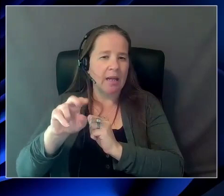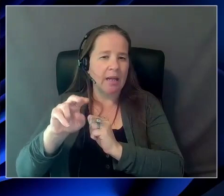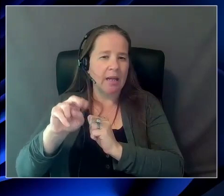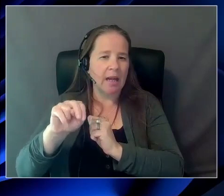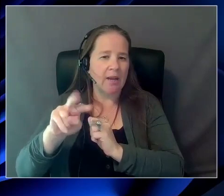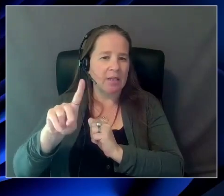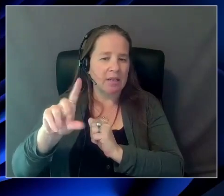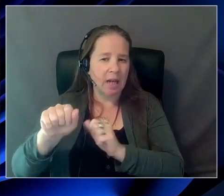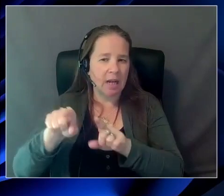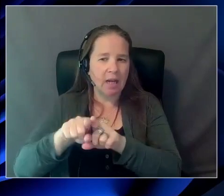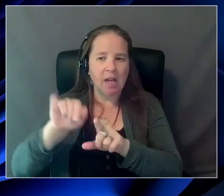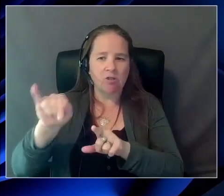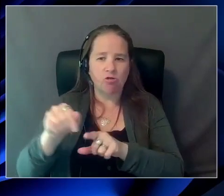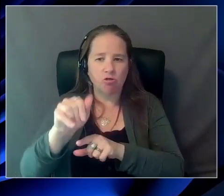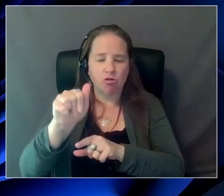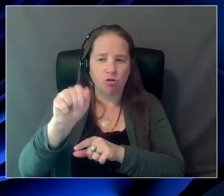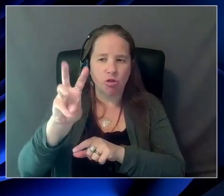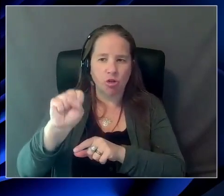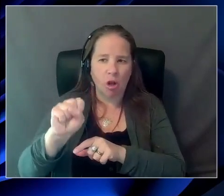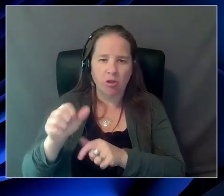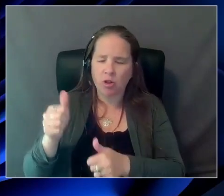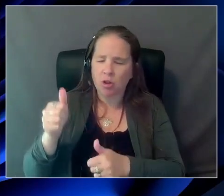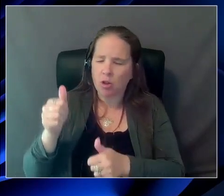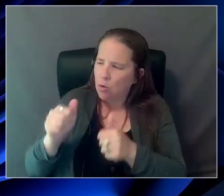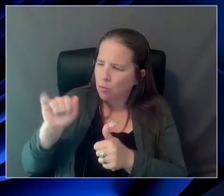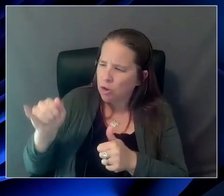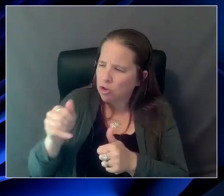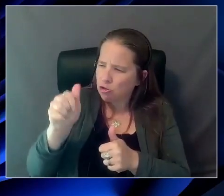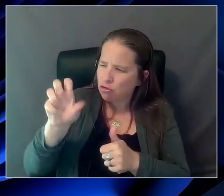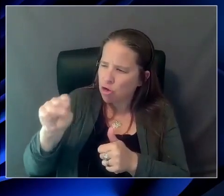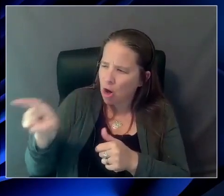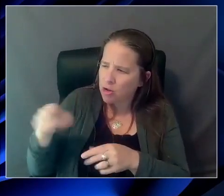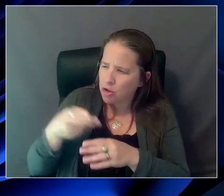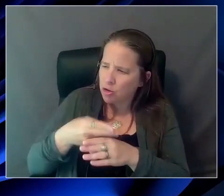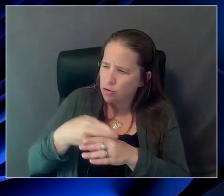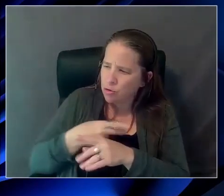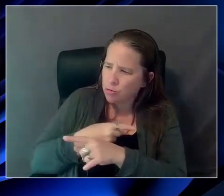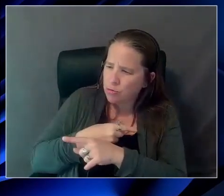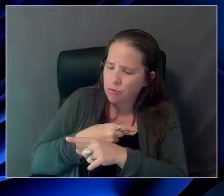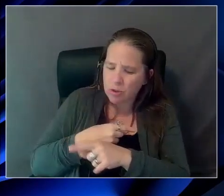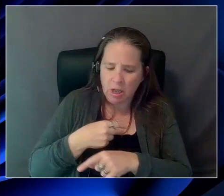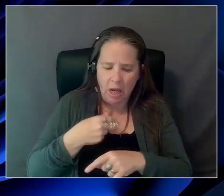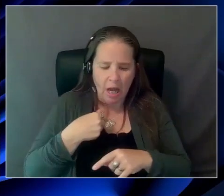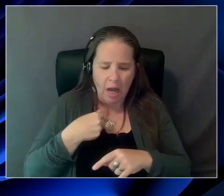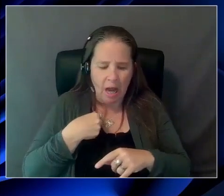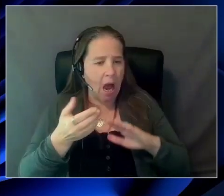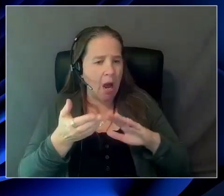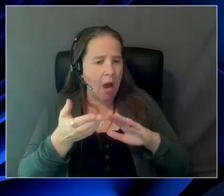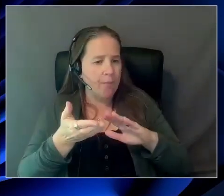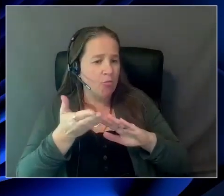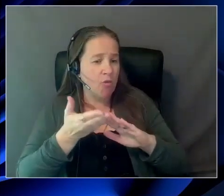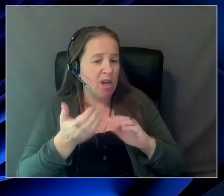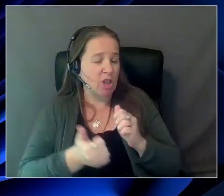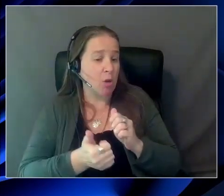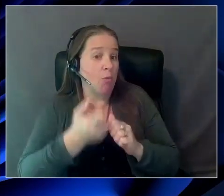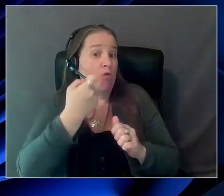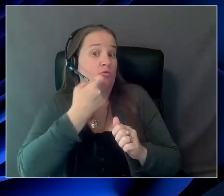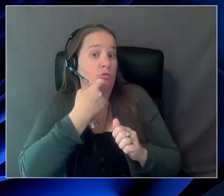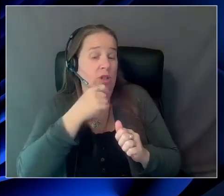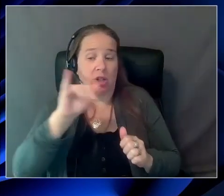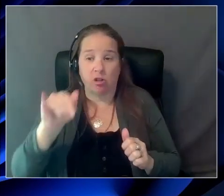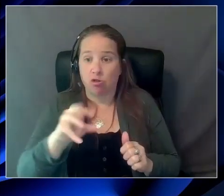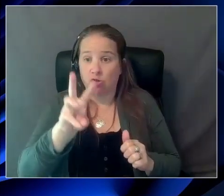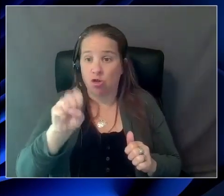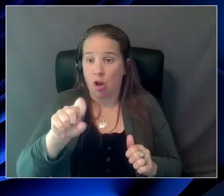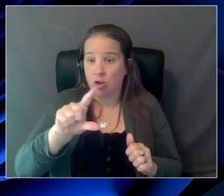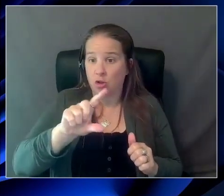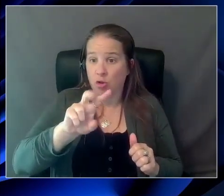Now Brett, what version of JAWS are you using? I’m actually running their latest version of JAWS so JAWS 2022.